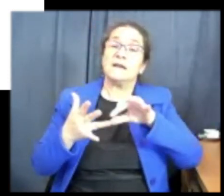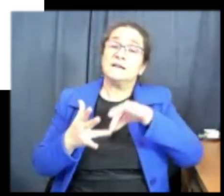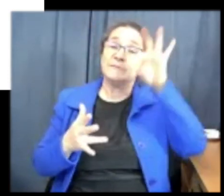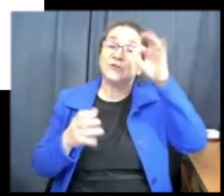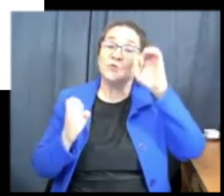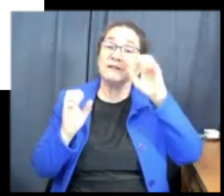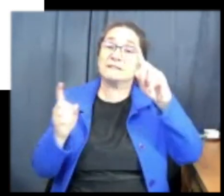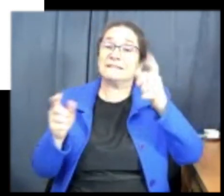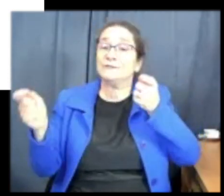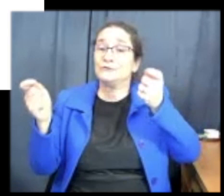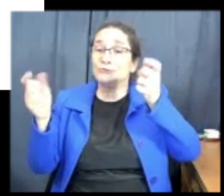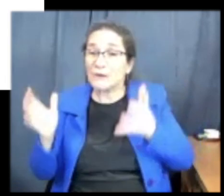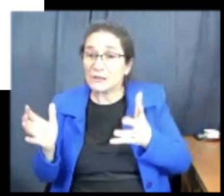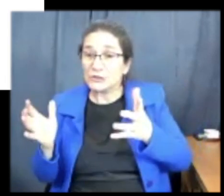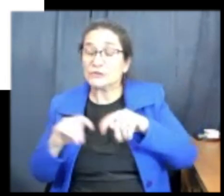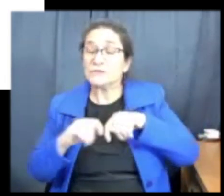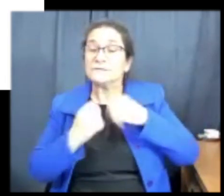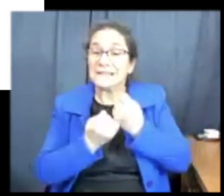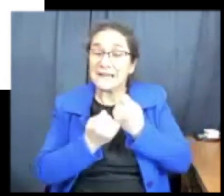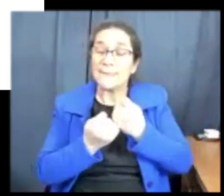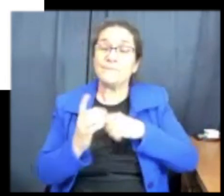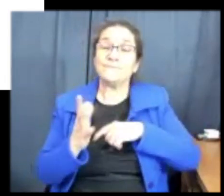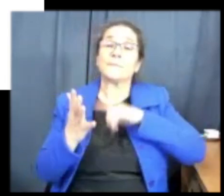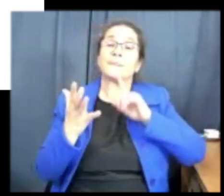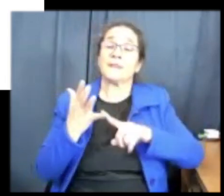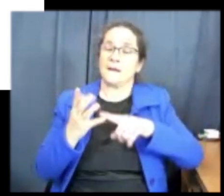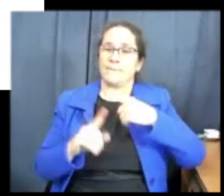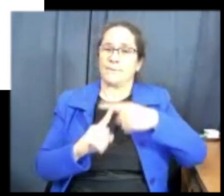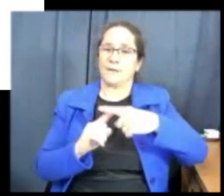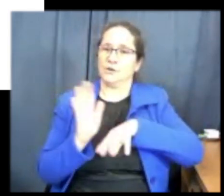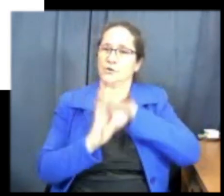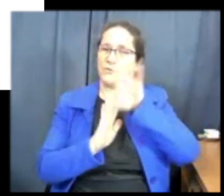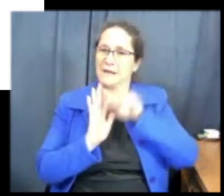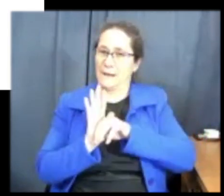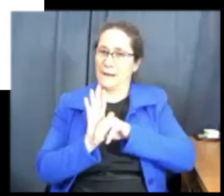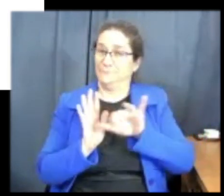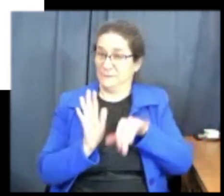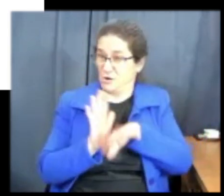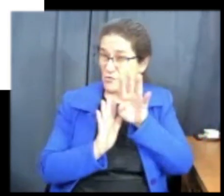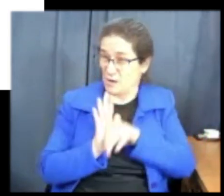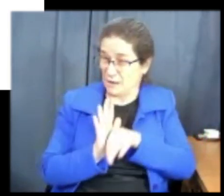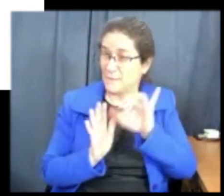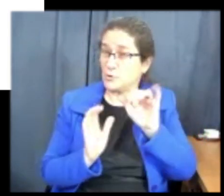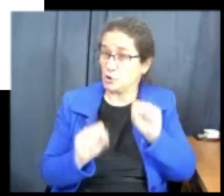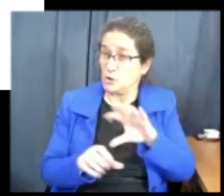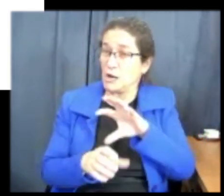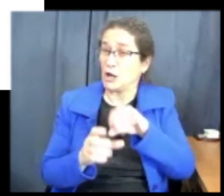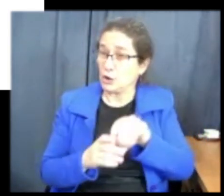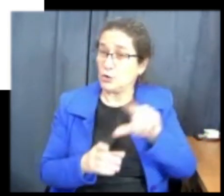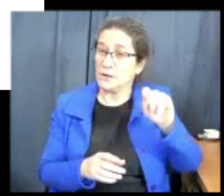and team, as well as well as curriculum, and that could include literacy, math, different departments.